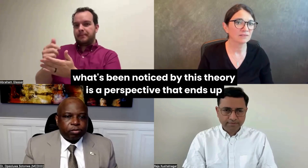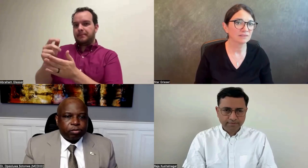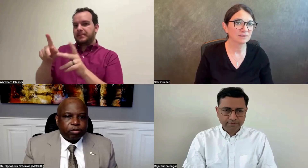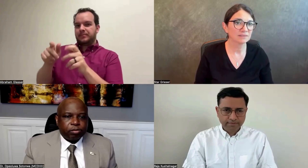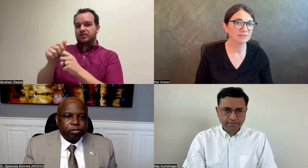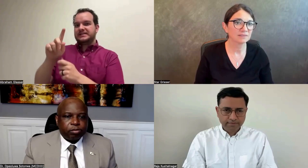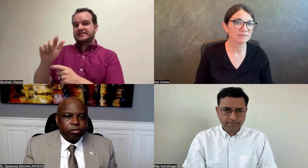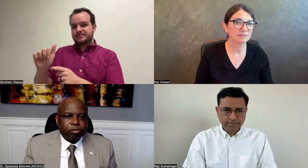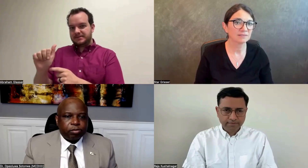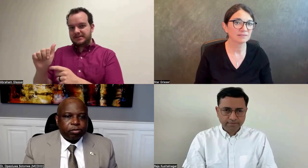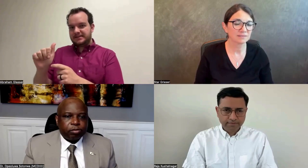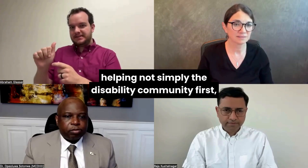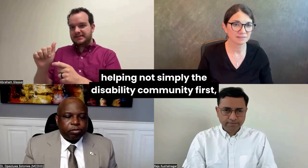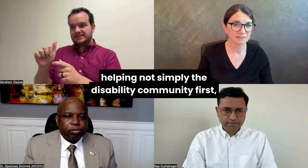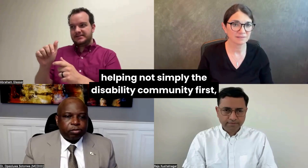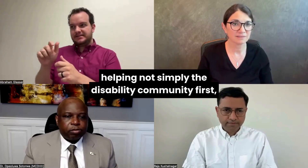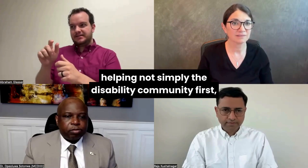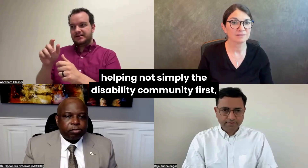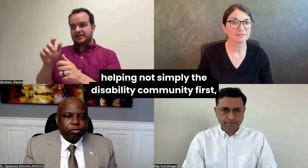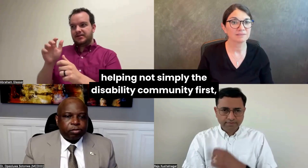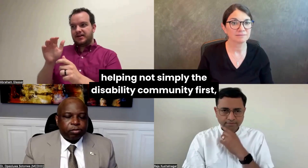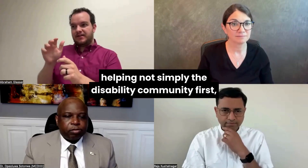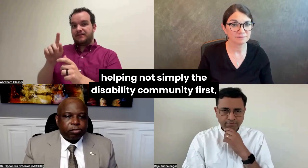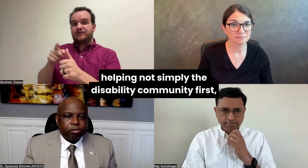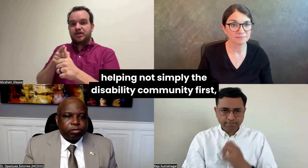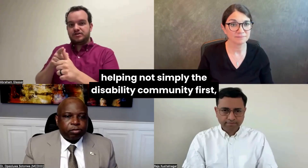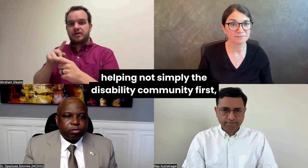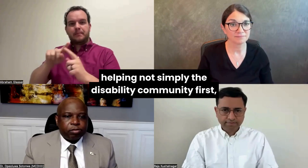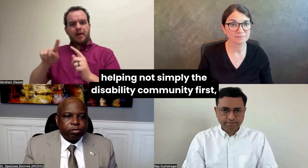helping not simply the disability community first,